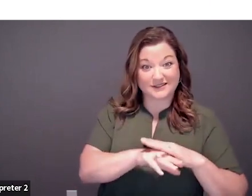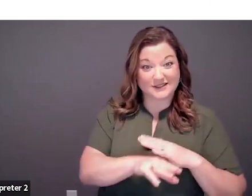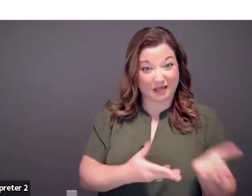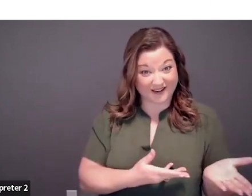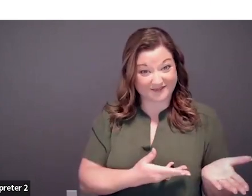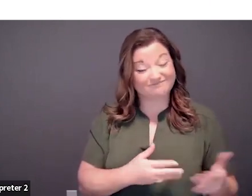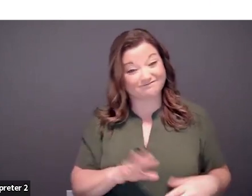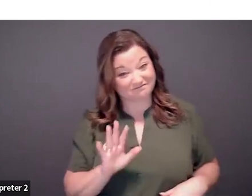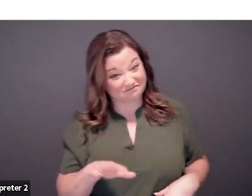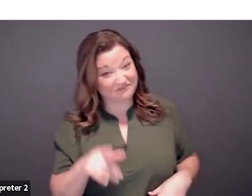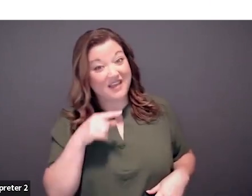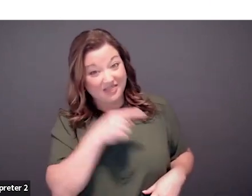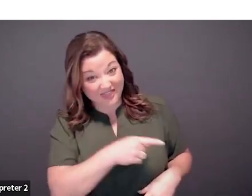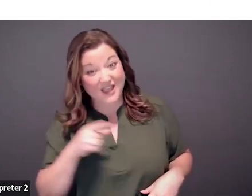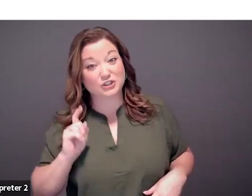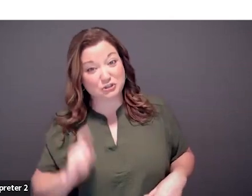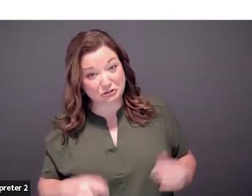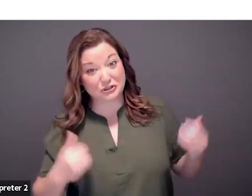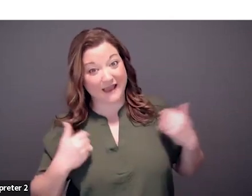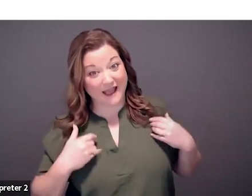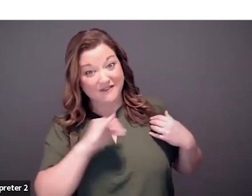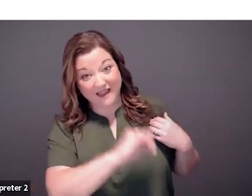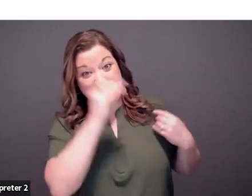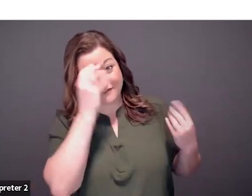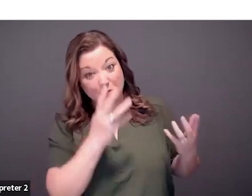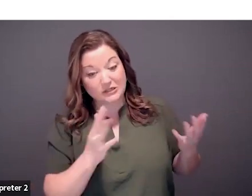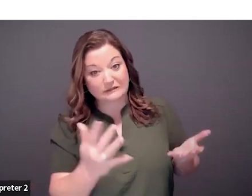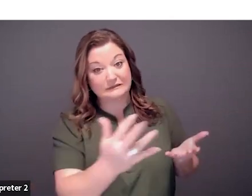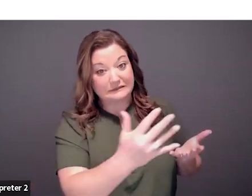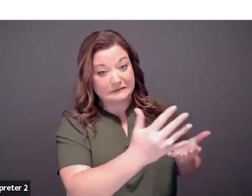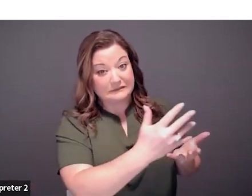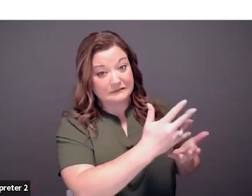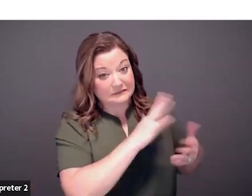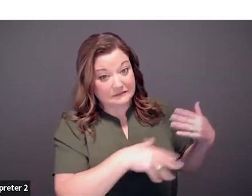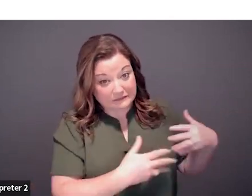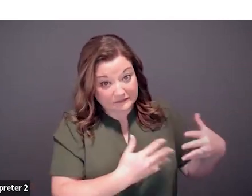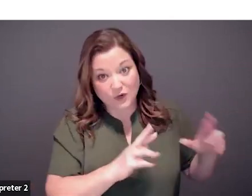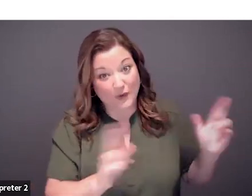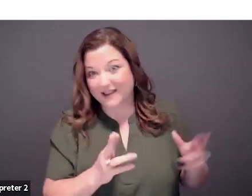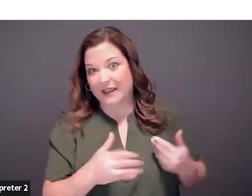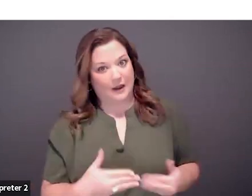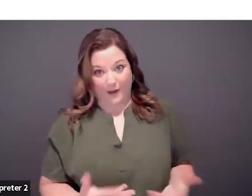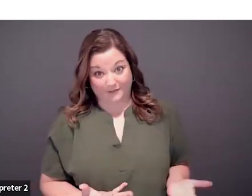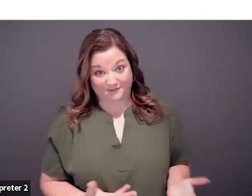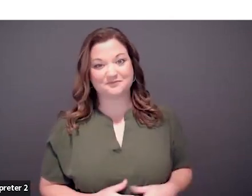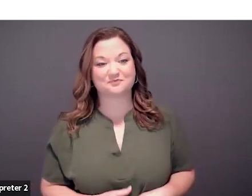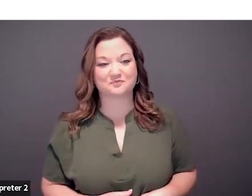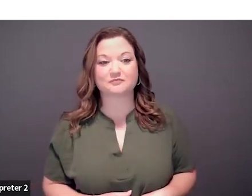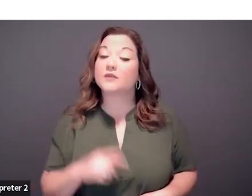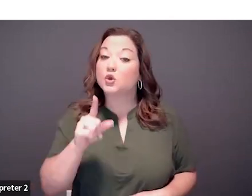They should be getting this information together anyway. When you're building out your forms, it's, of course,